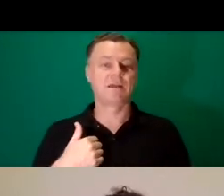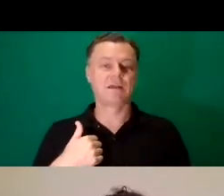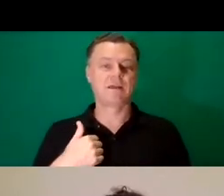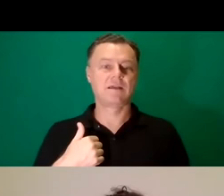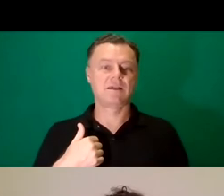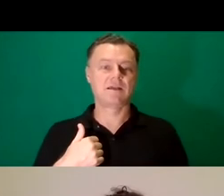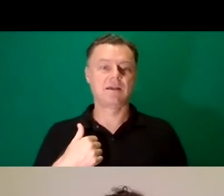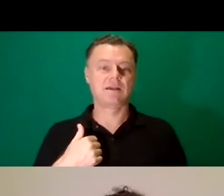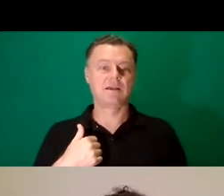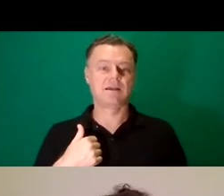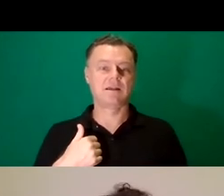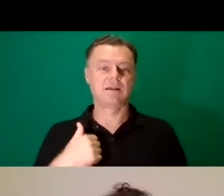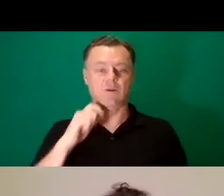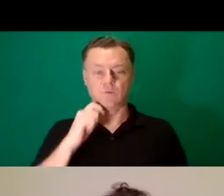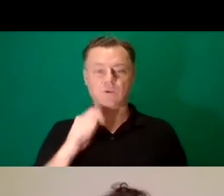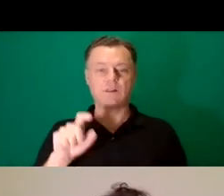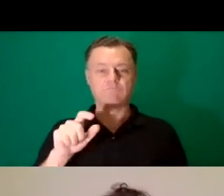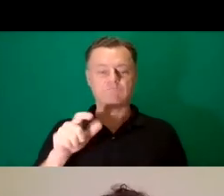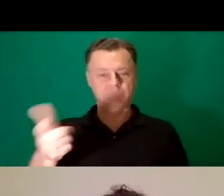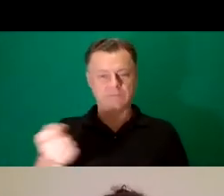give you the floor as well.